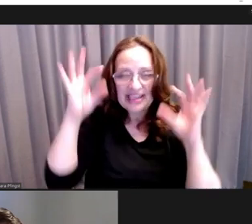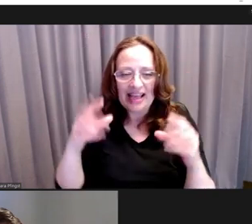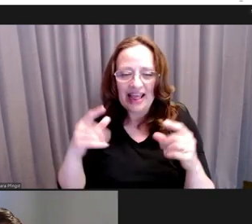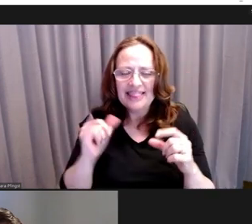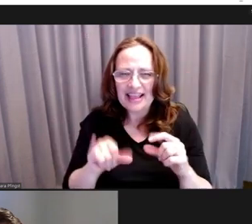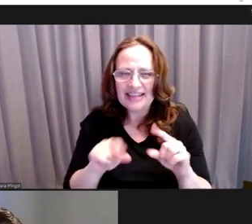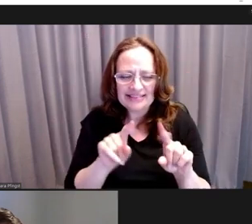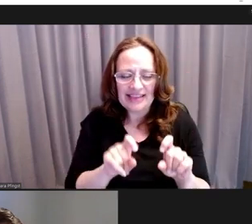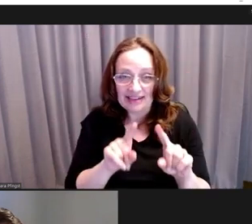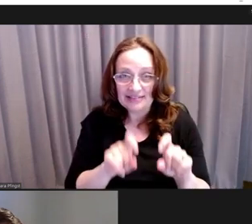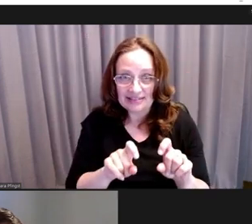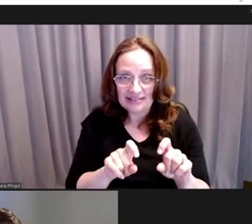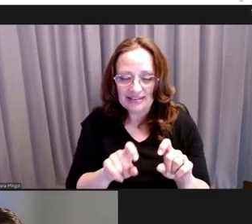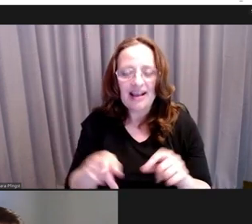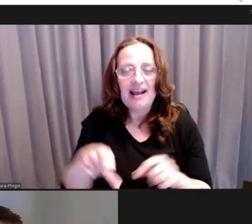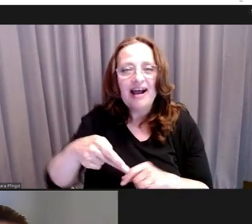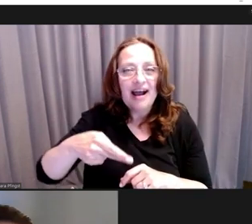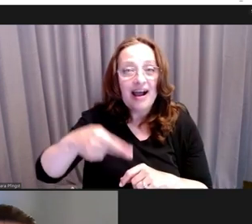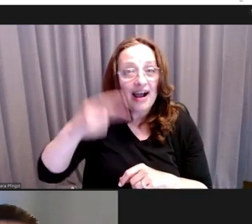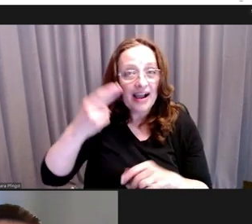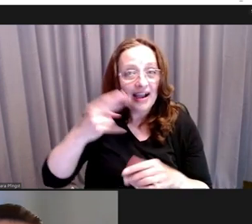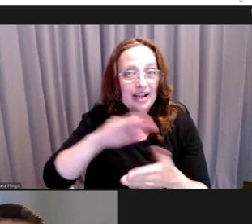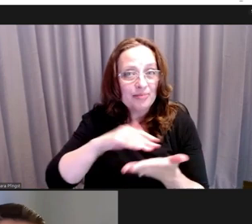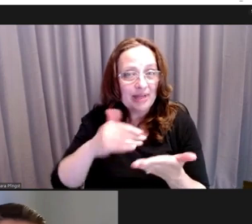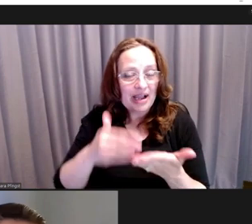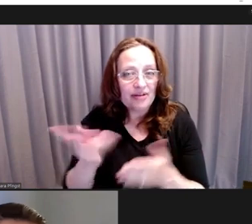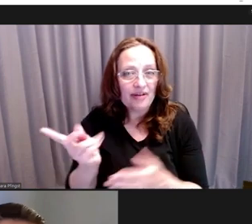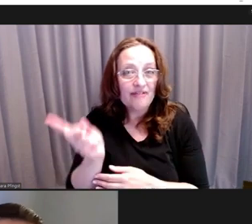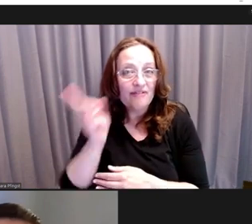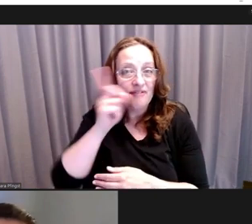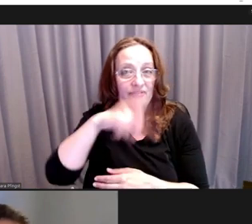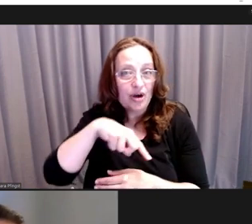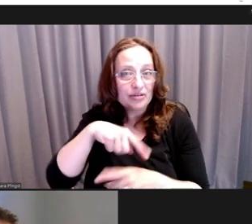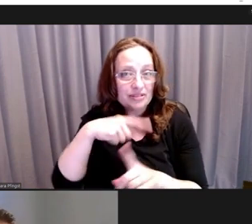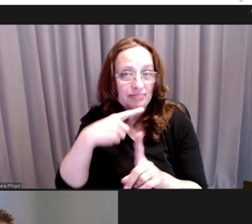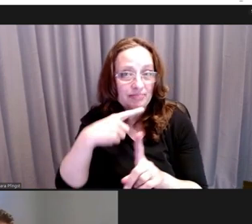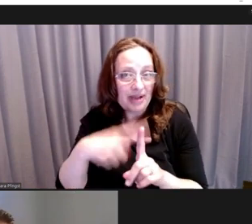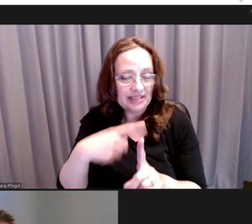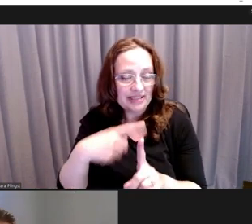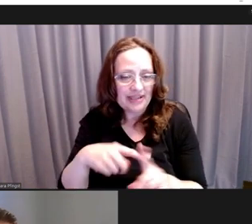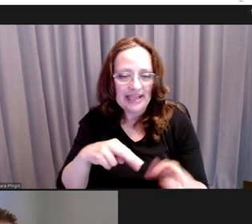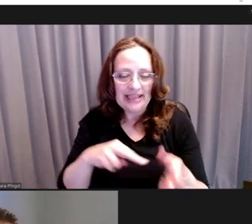And so... There's a number of things that can go on, that can cause a child to have